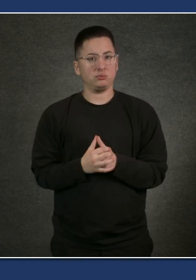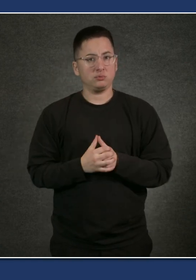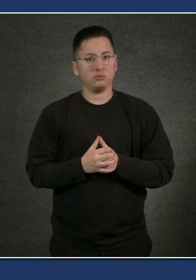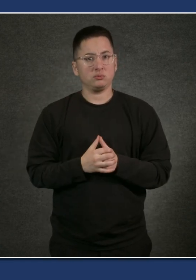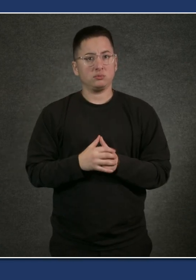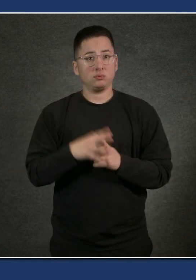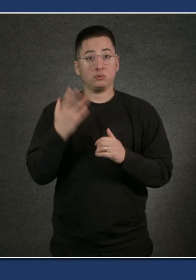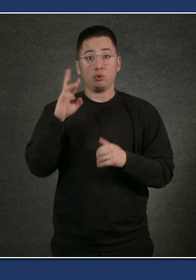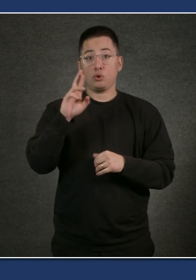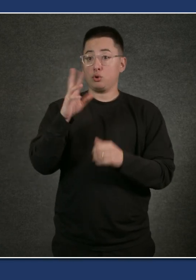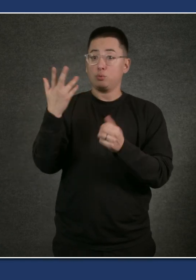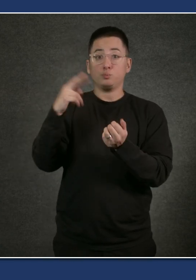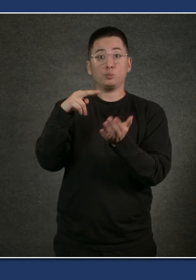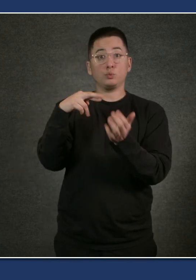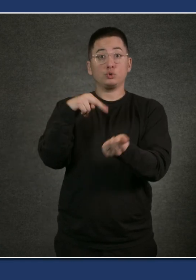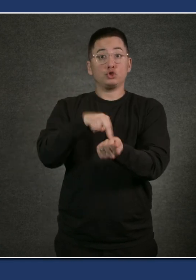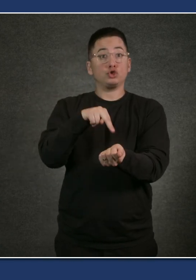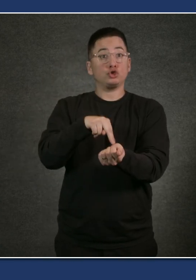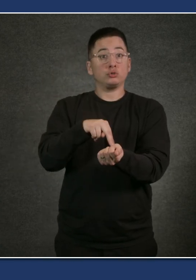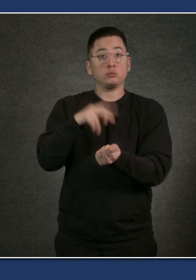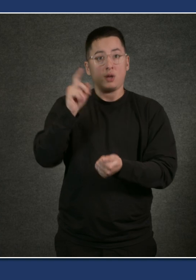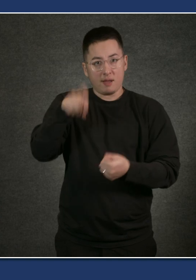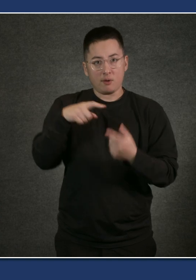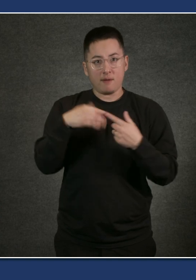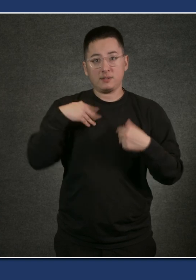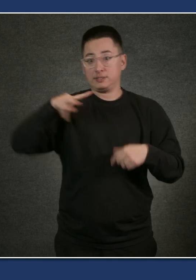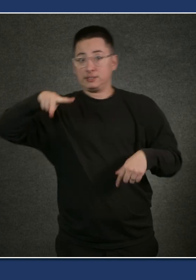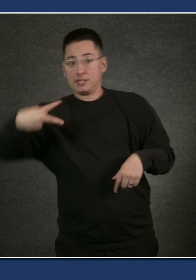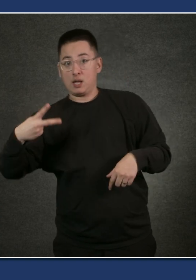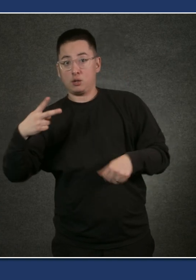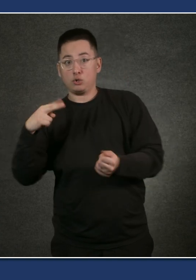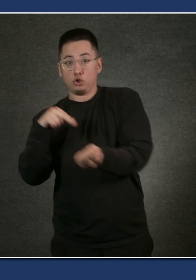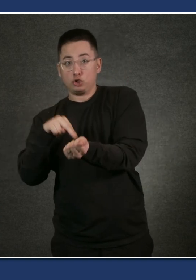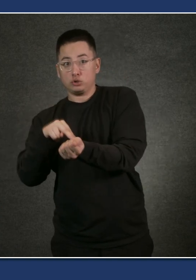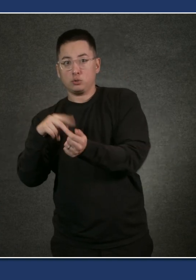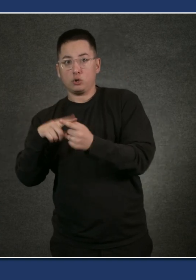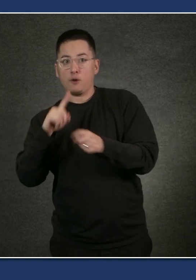Registered nurses must have a second registered nurse